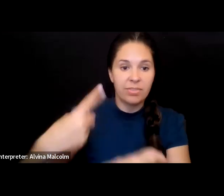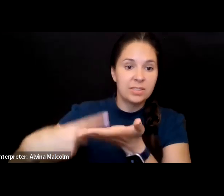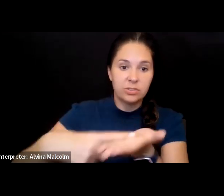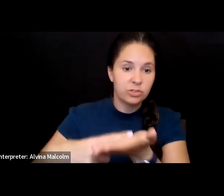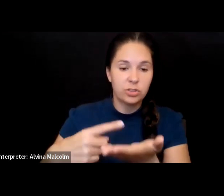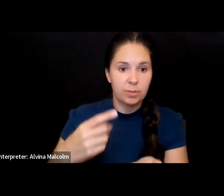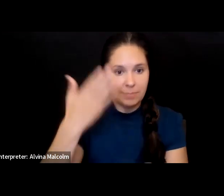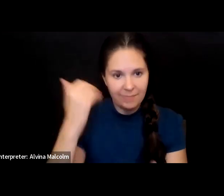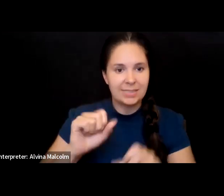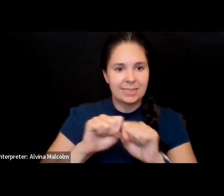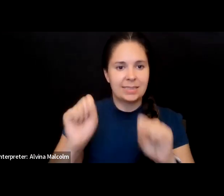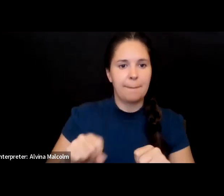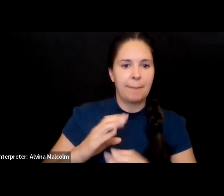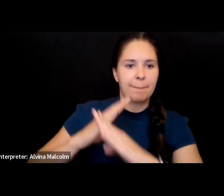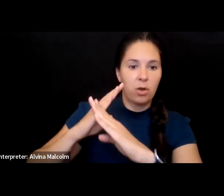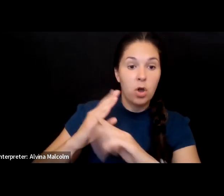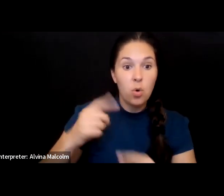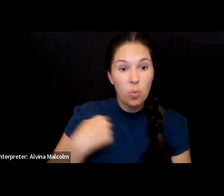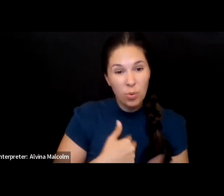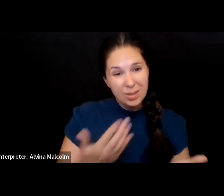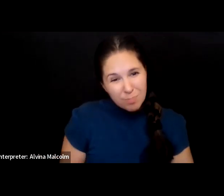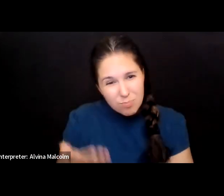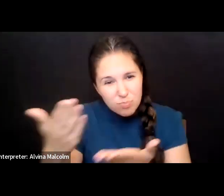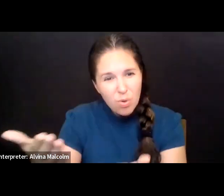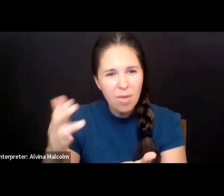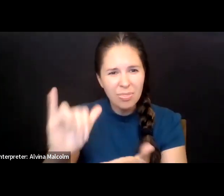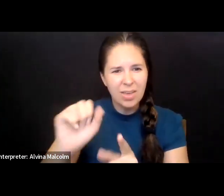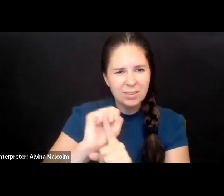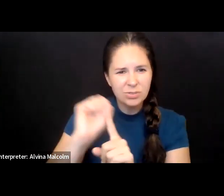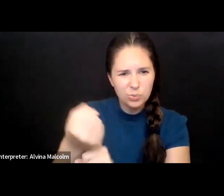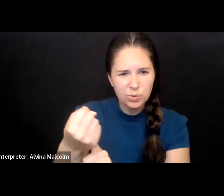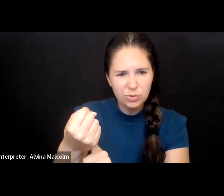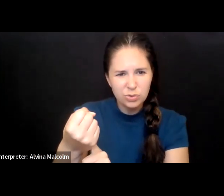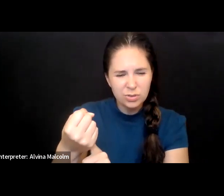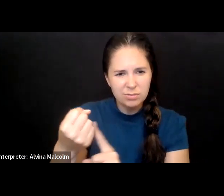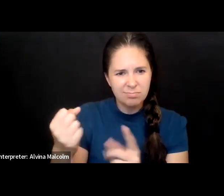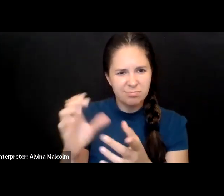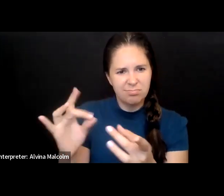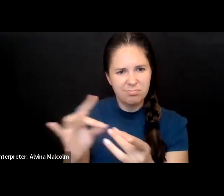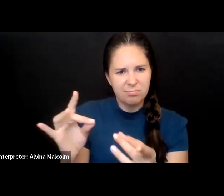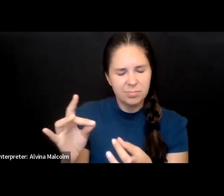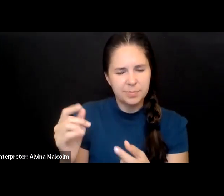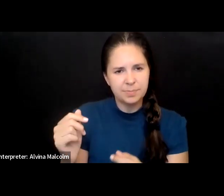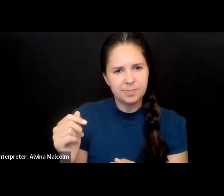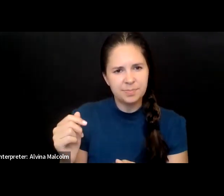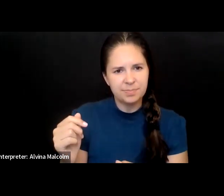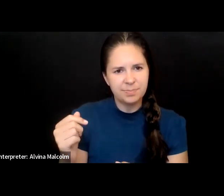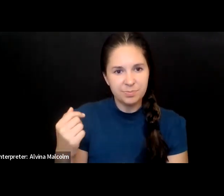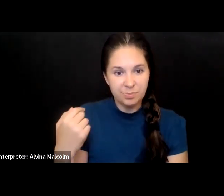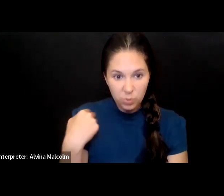address that? And this was leaving us out of the -- we were removed from the table by that systemic barrier. So